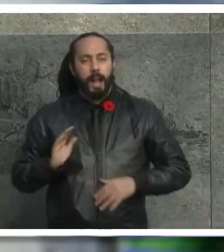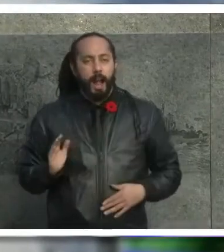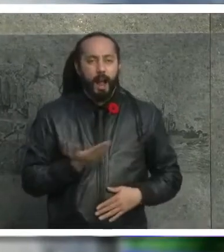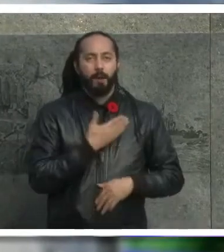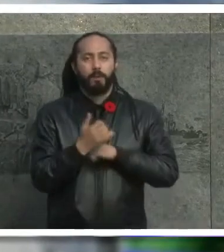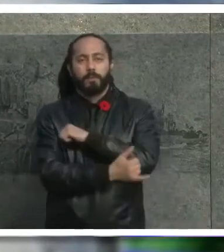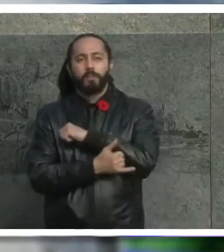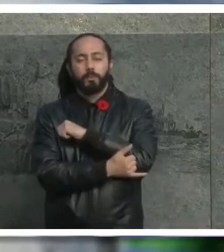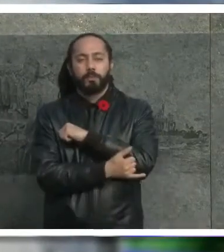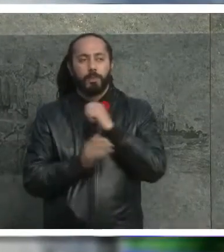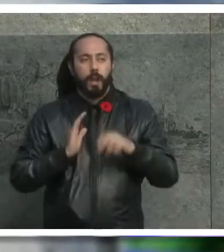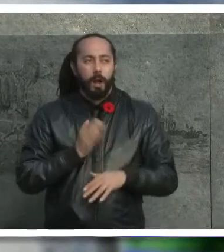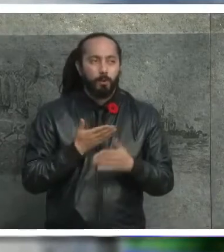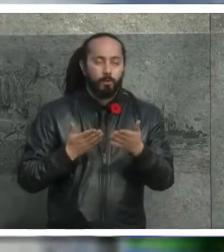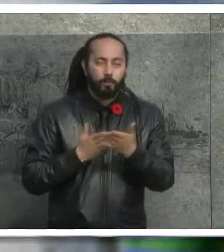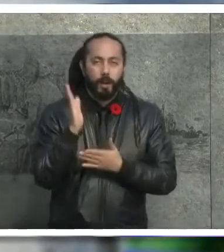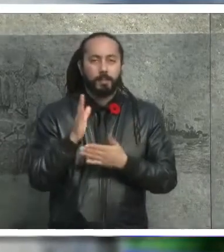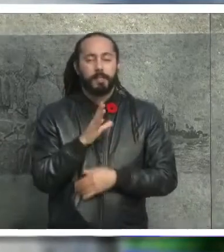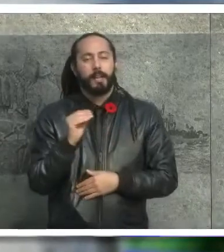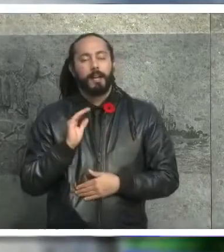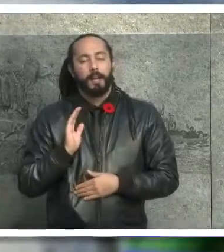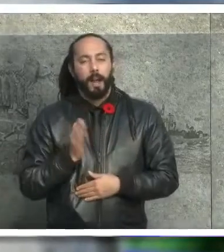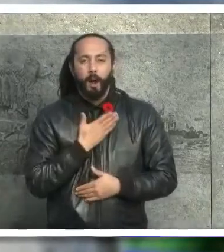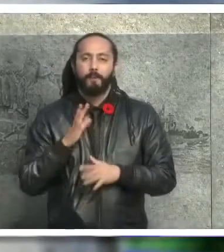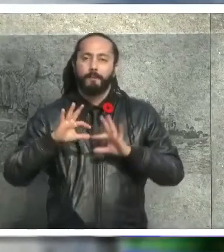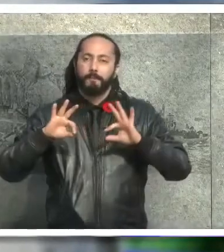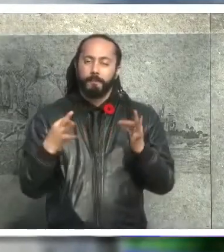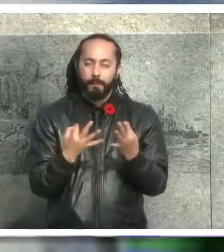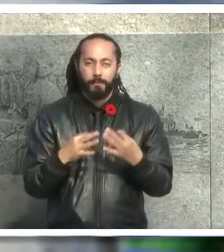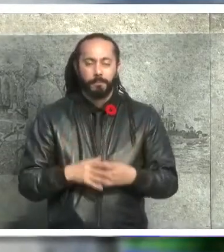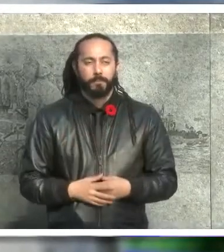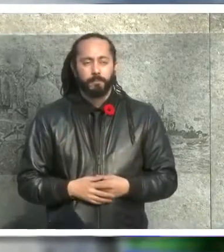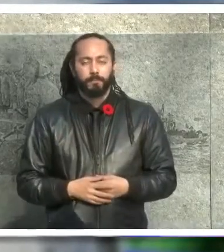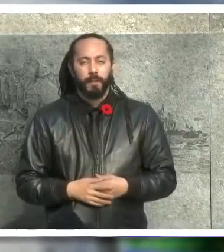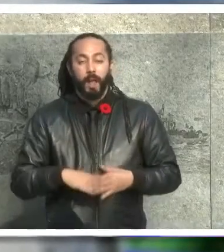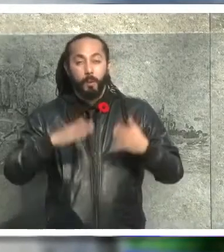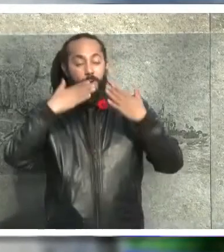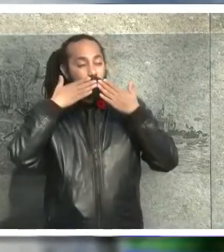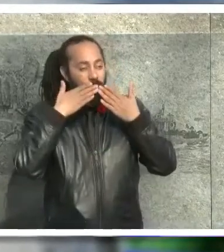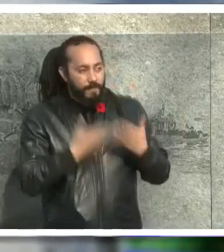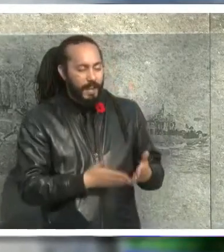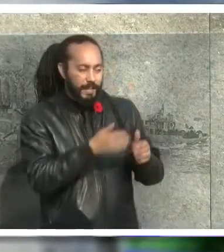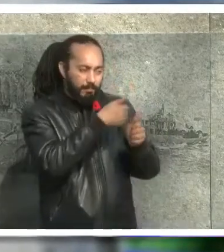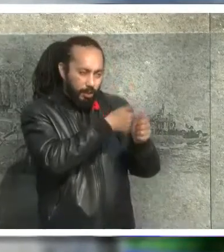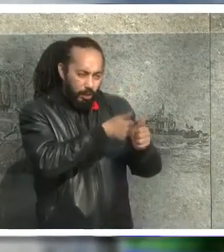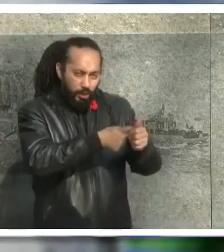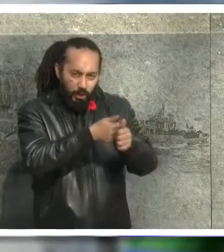who gave their lives to protect our country, our rights and our families.